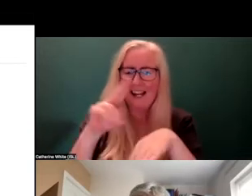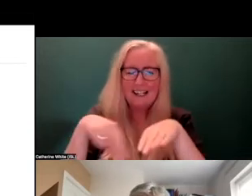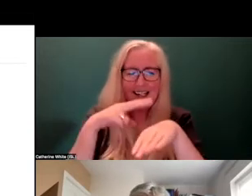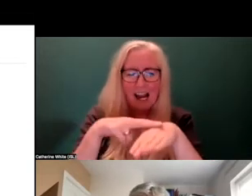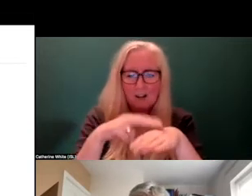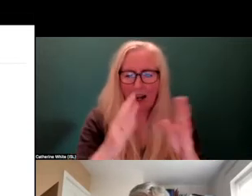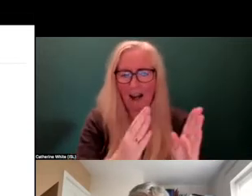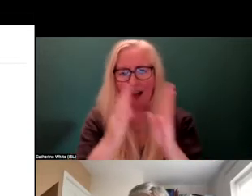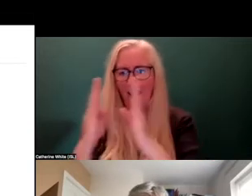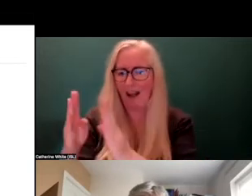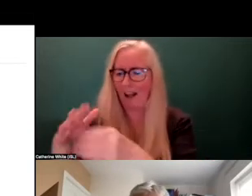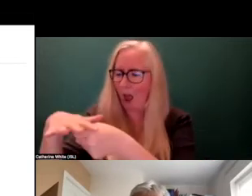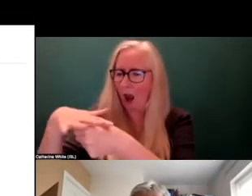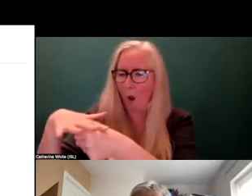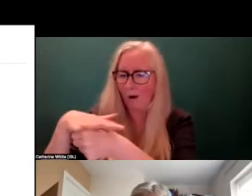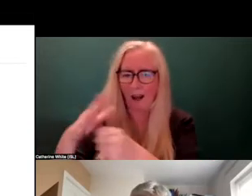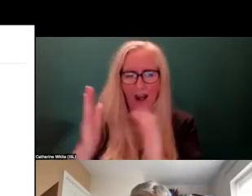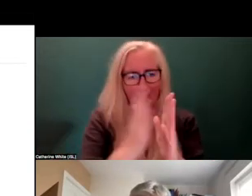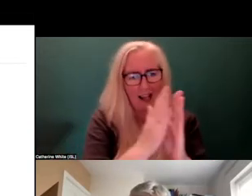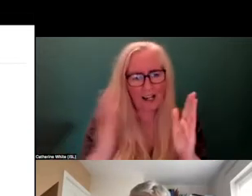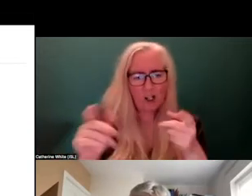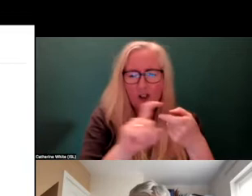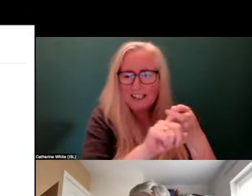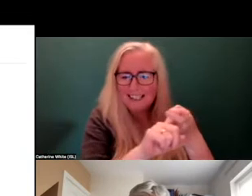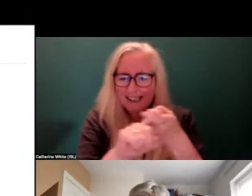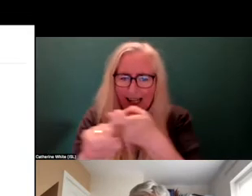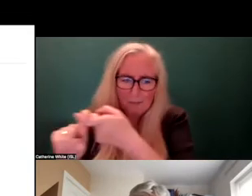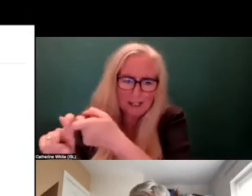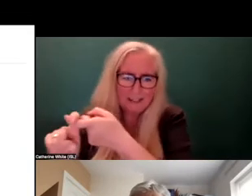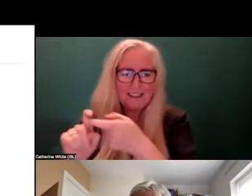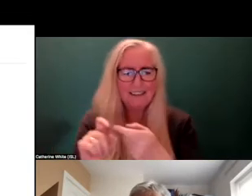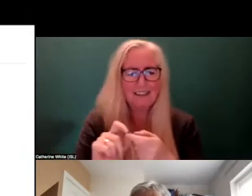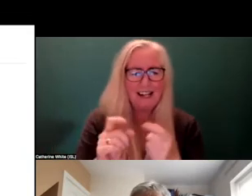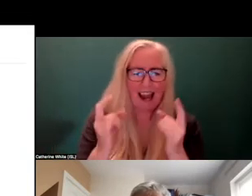the national and down to the local, spanning sustainability, settlement,